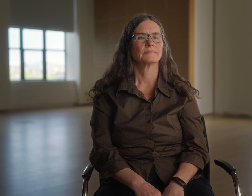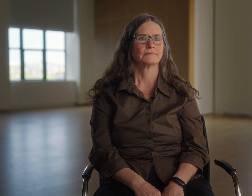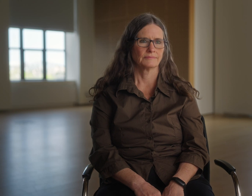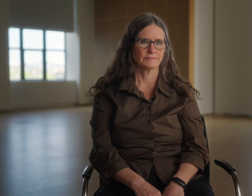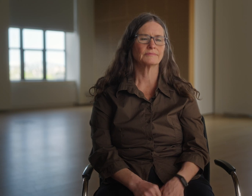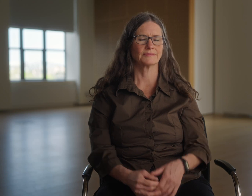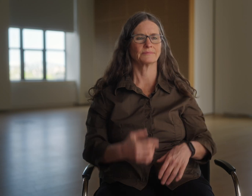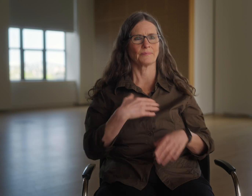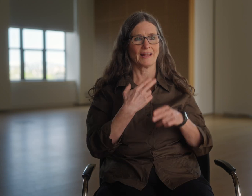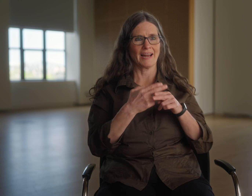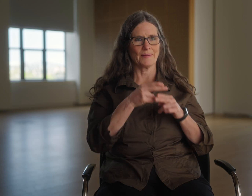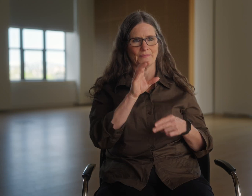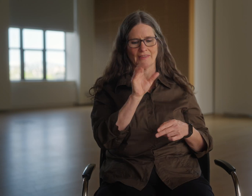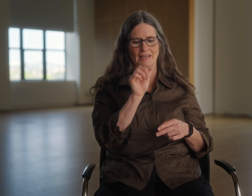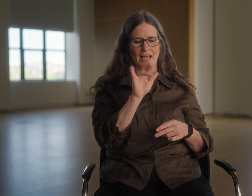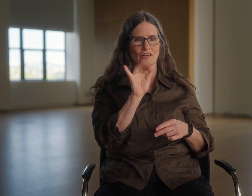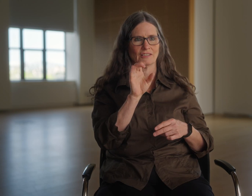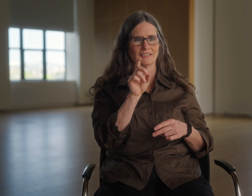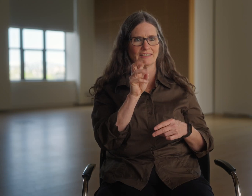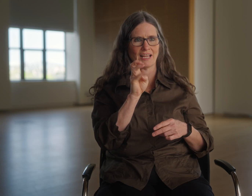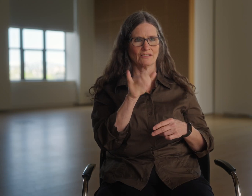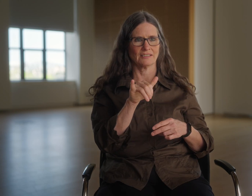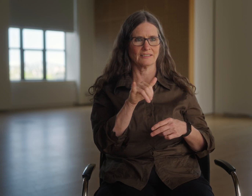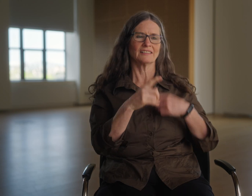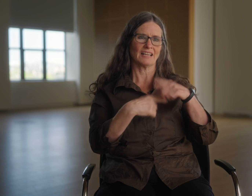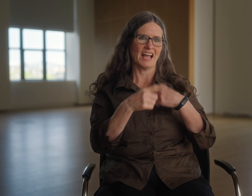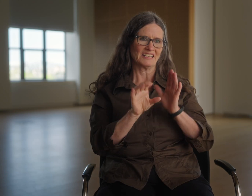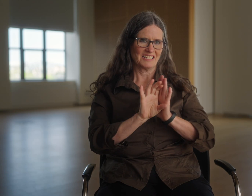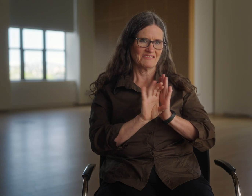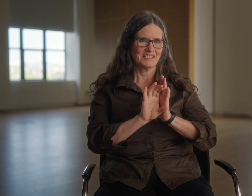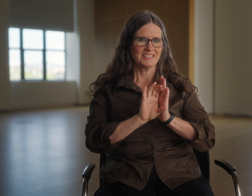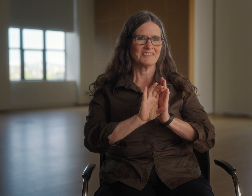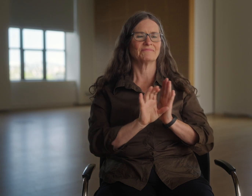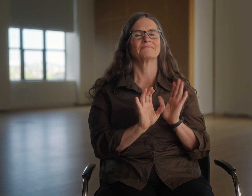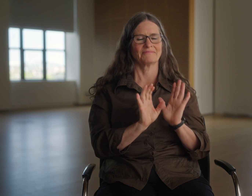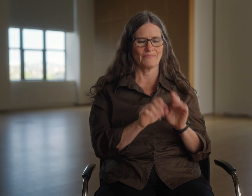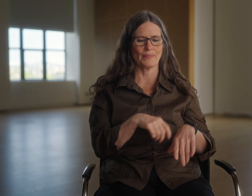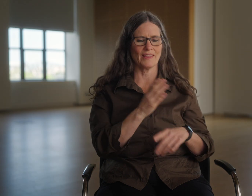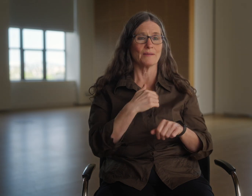My name is Carrie Downey This is my name sign.